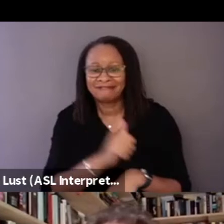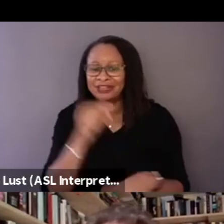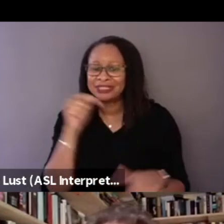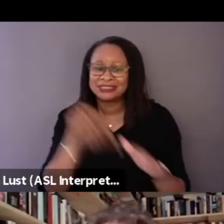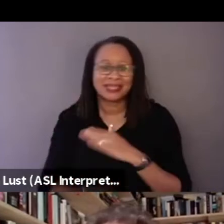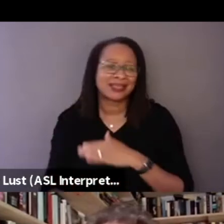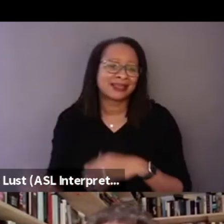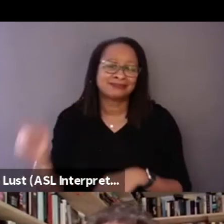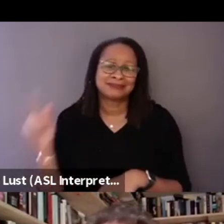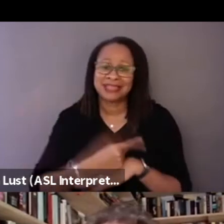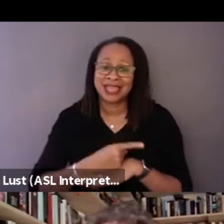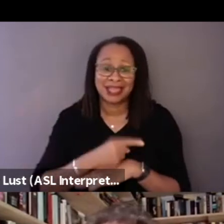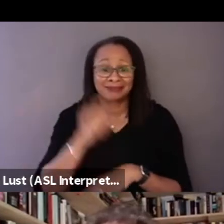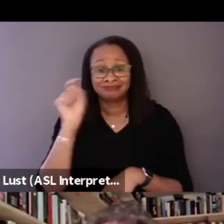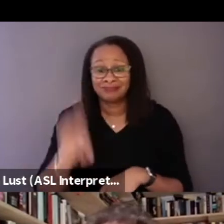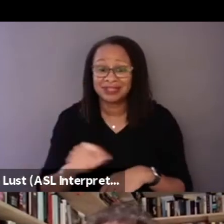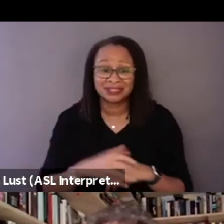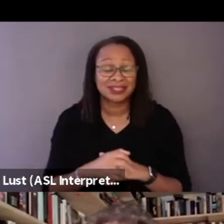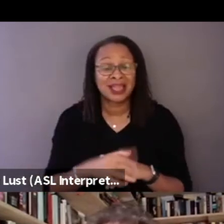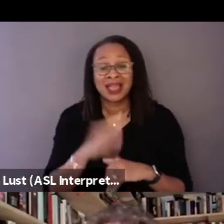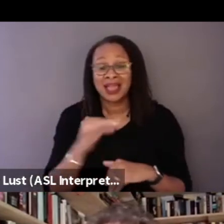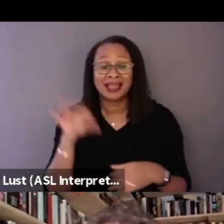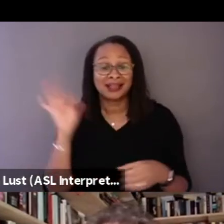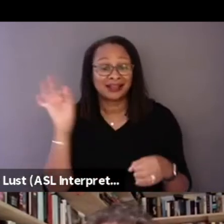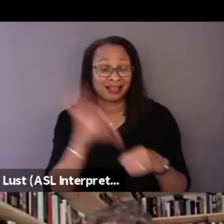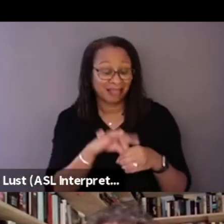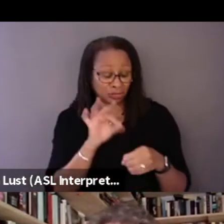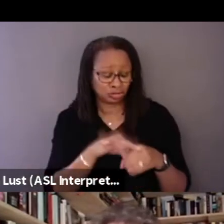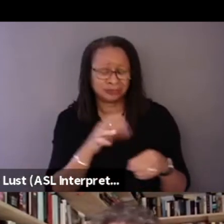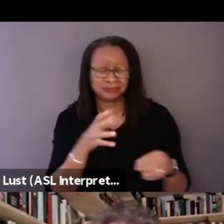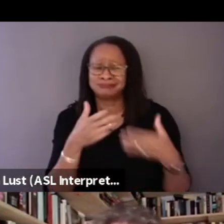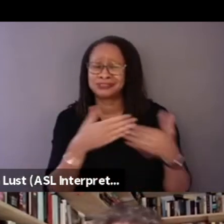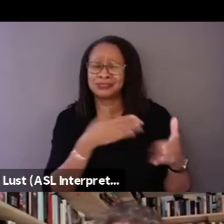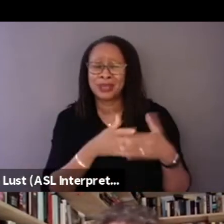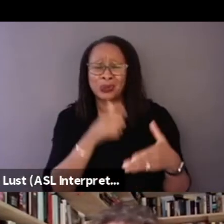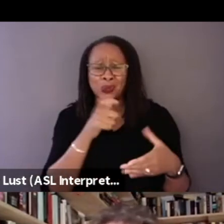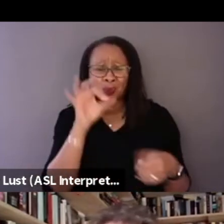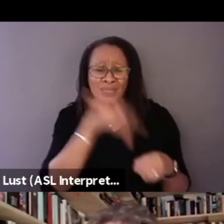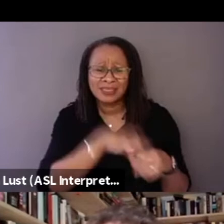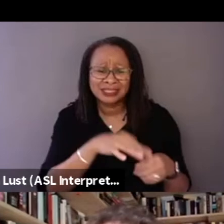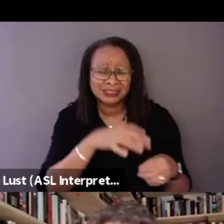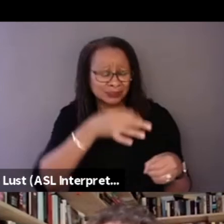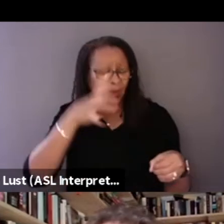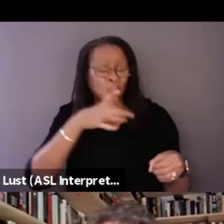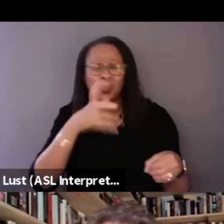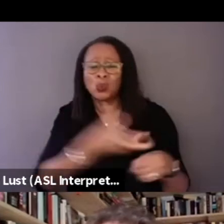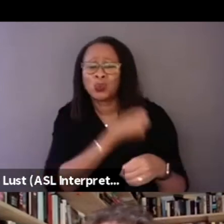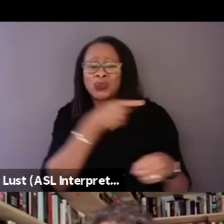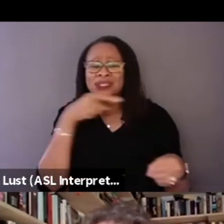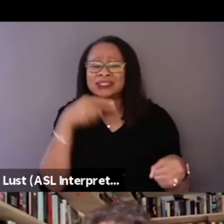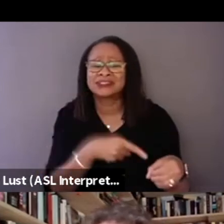And elections, no matter who is elected, they're not periods.